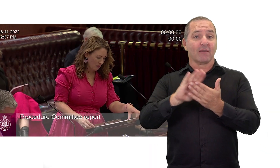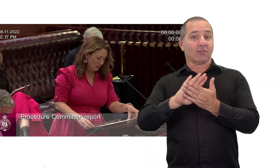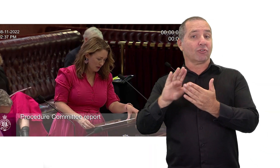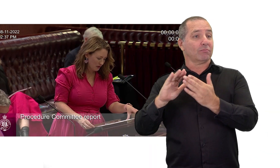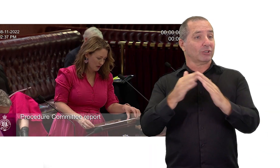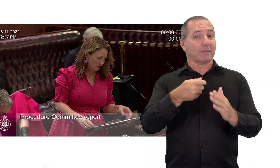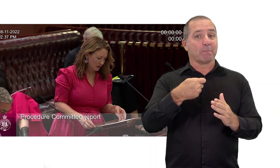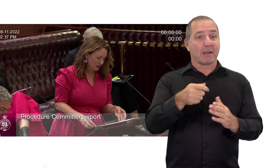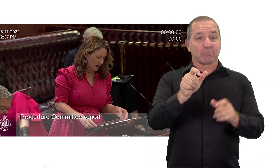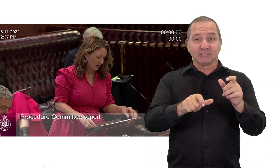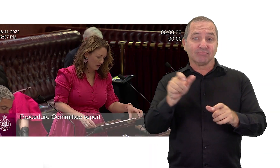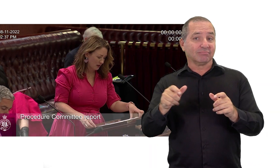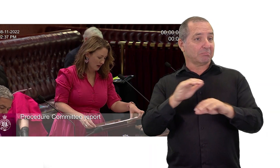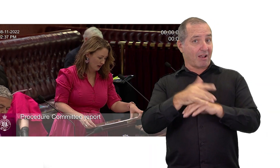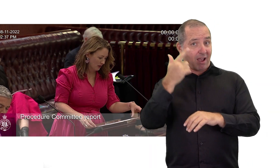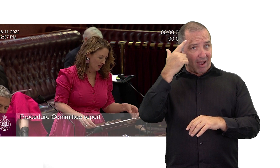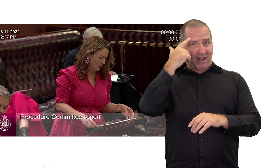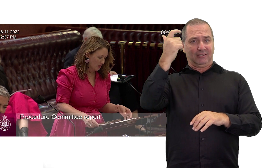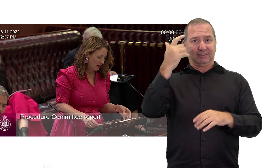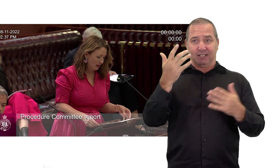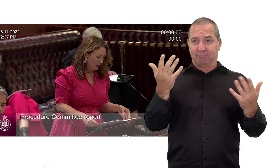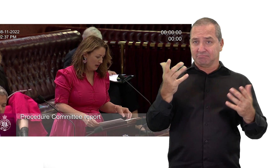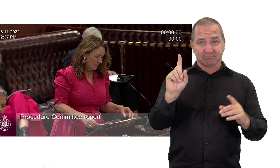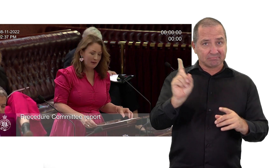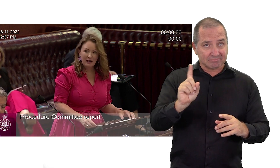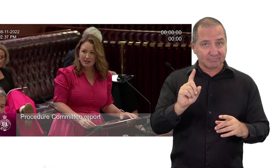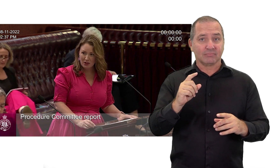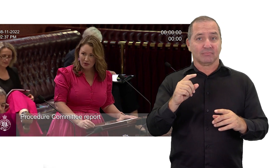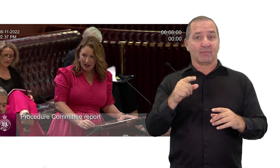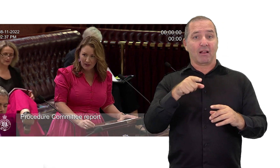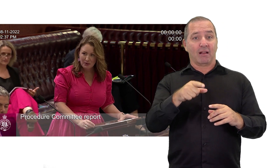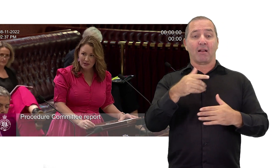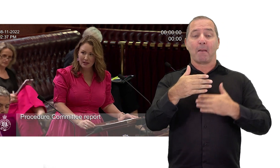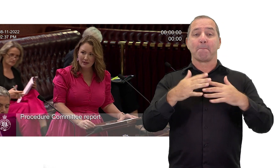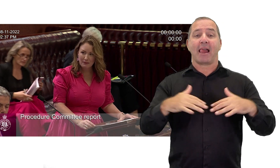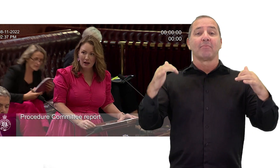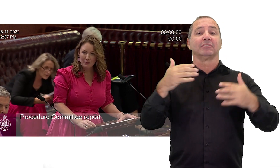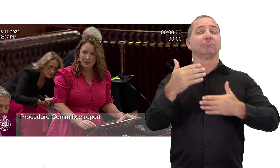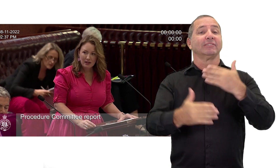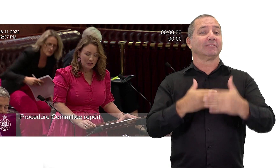members of the deaf and hard of hearing community about the idea of having proceedings in Parliament